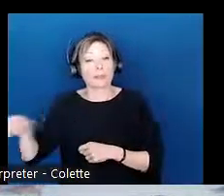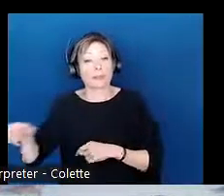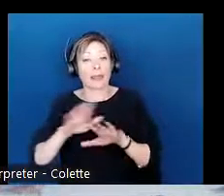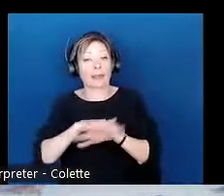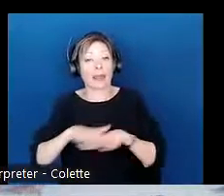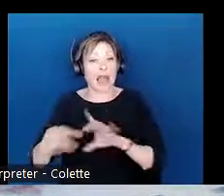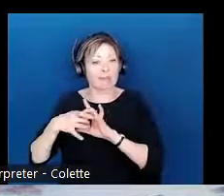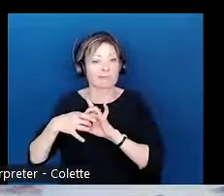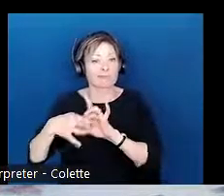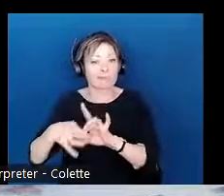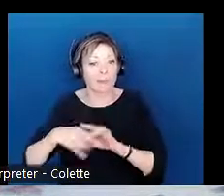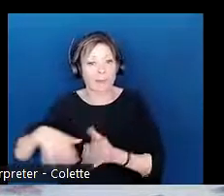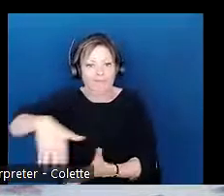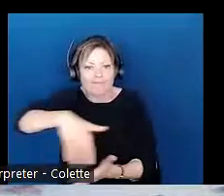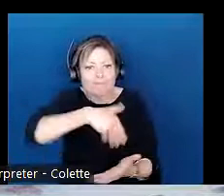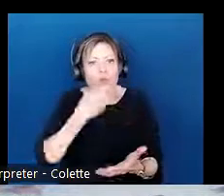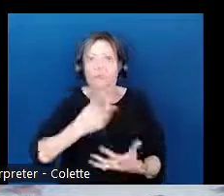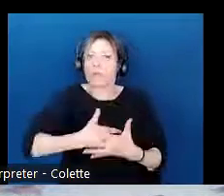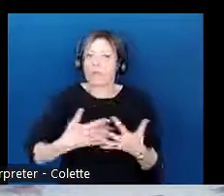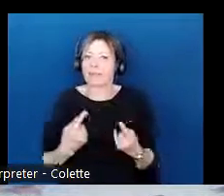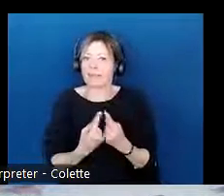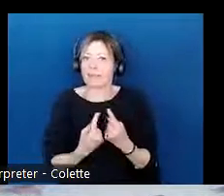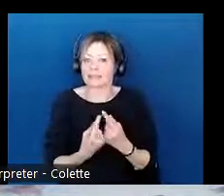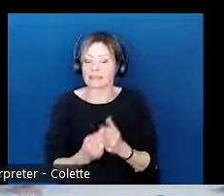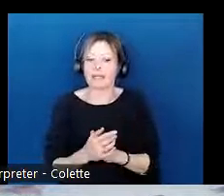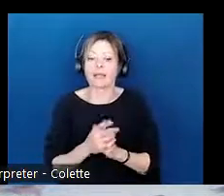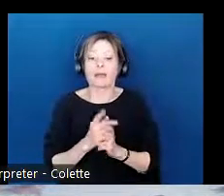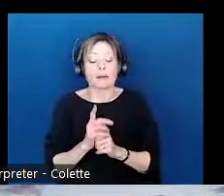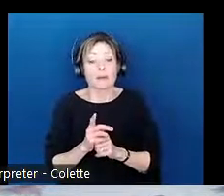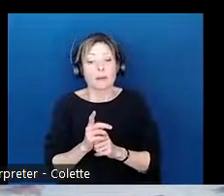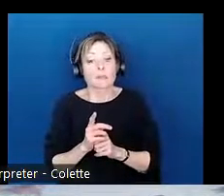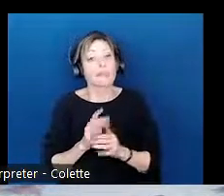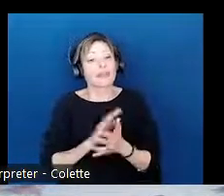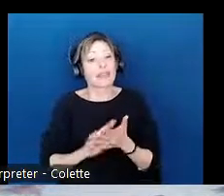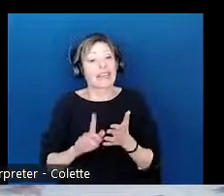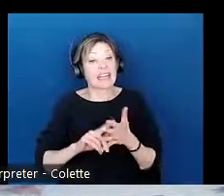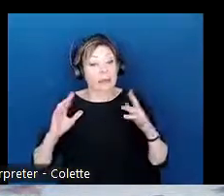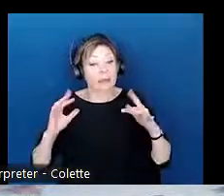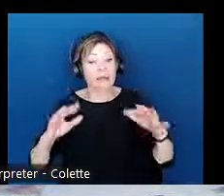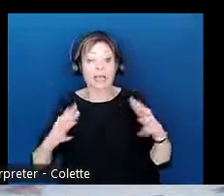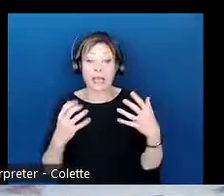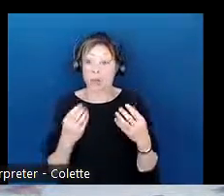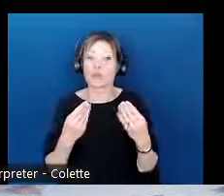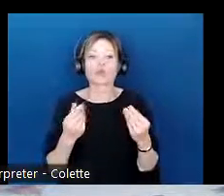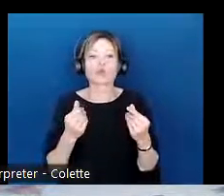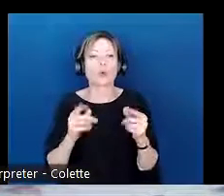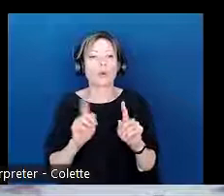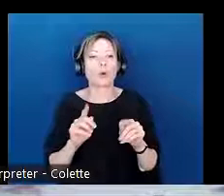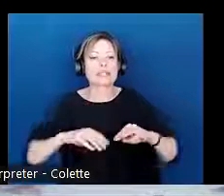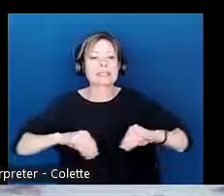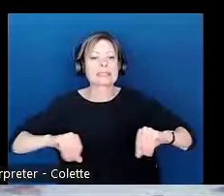um but yeah it is characteristic um it's got really sandy soils so when it was originally